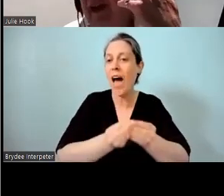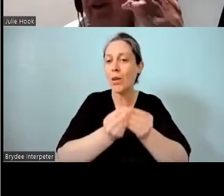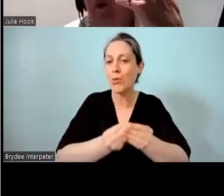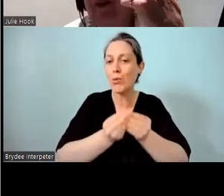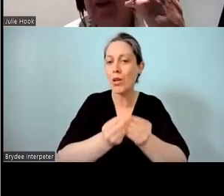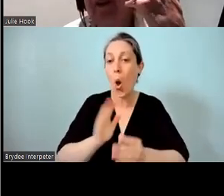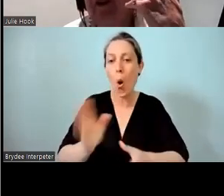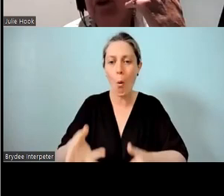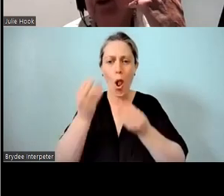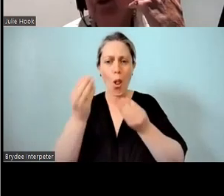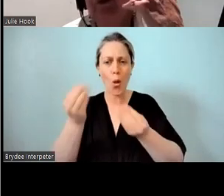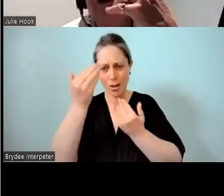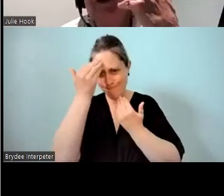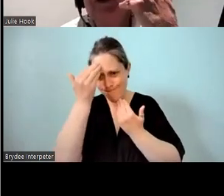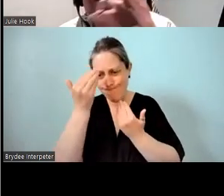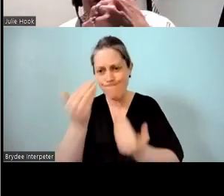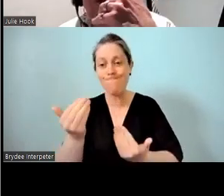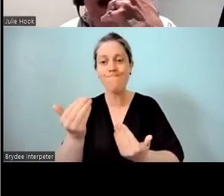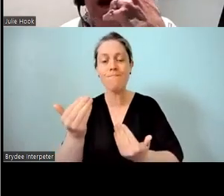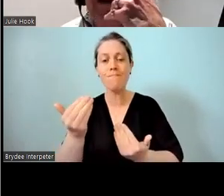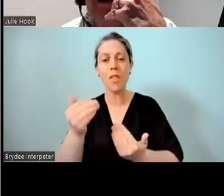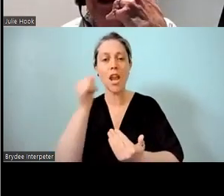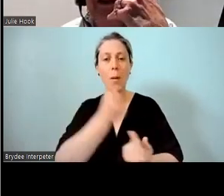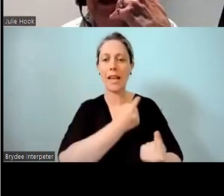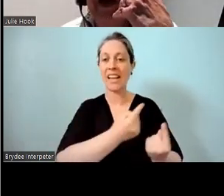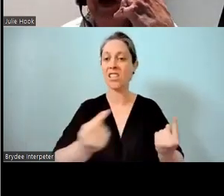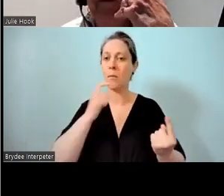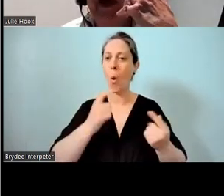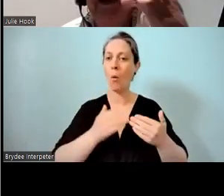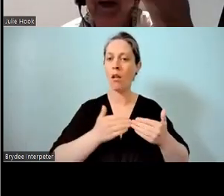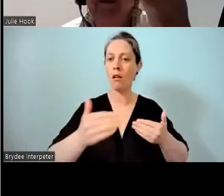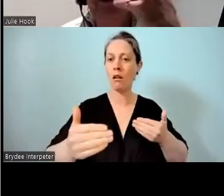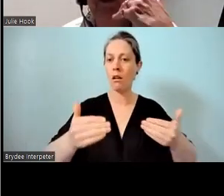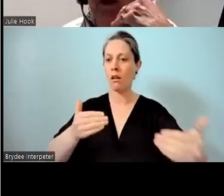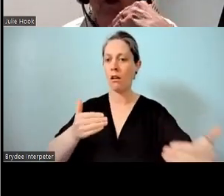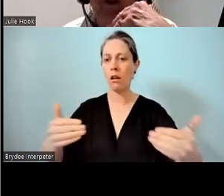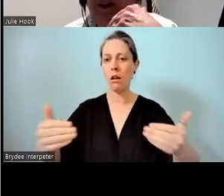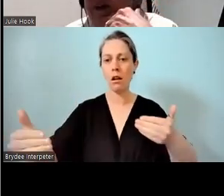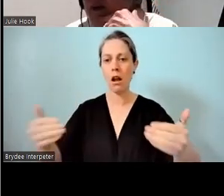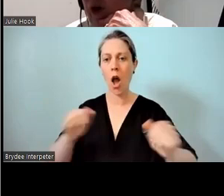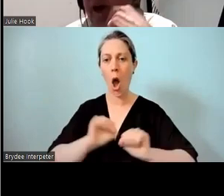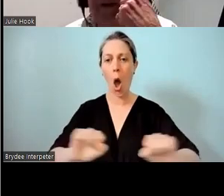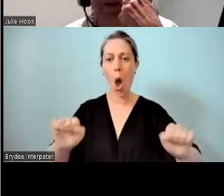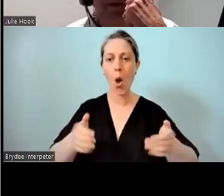and knowing that students will progress in different ways, and demonstrate their learning in different ways.